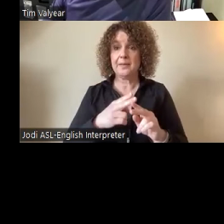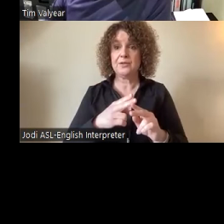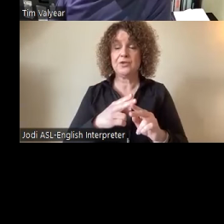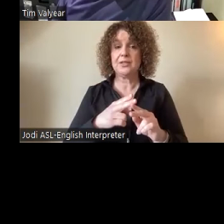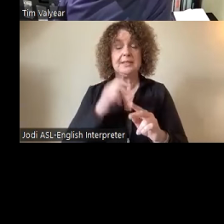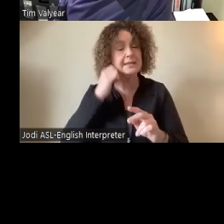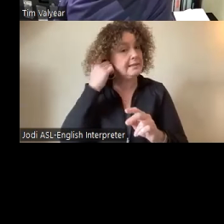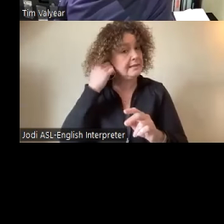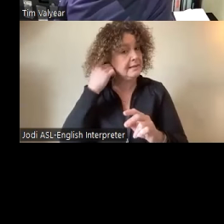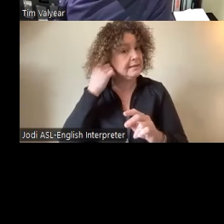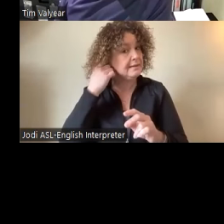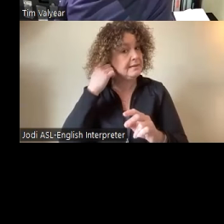accommodations for today. And just finally, as redeck KA